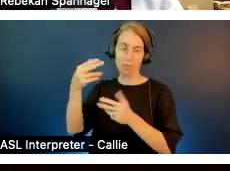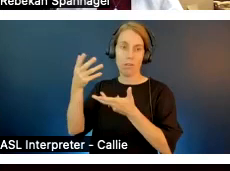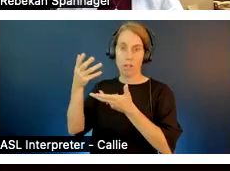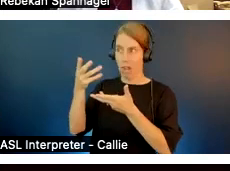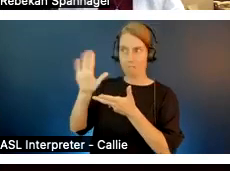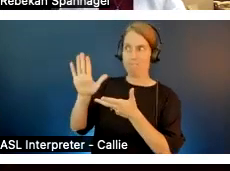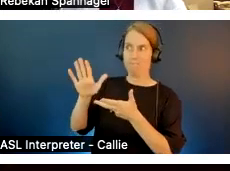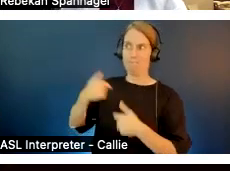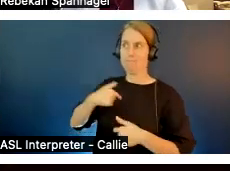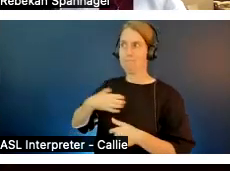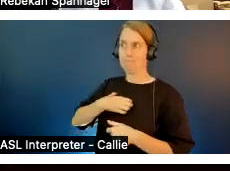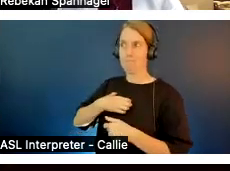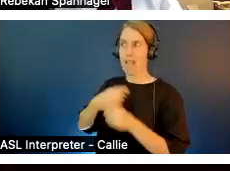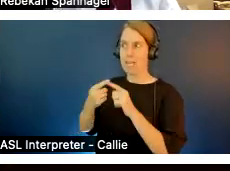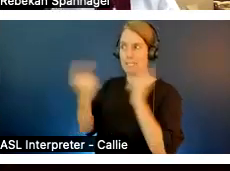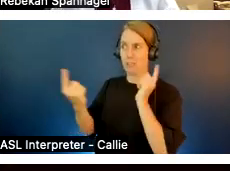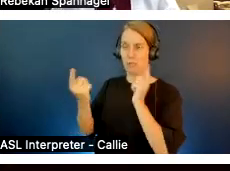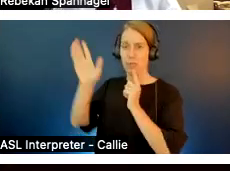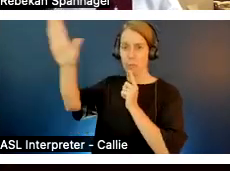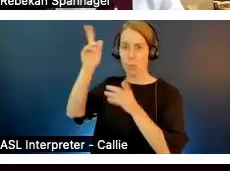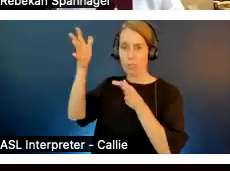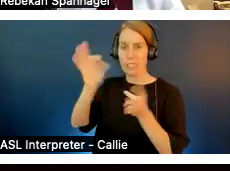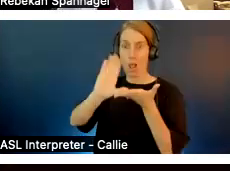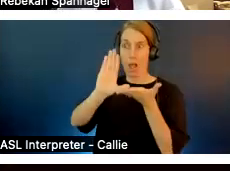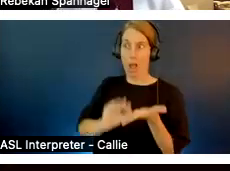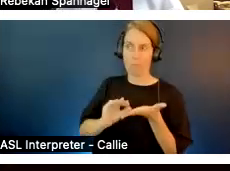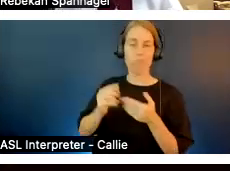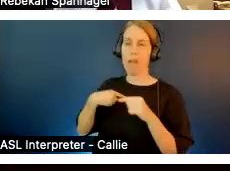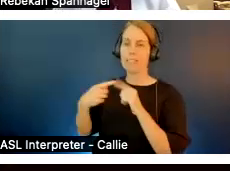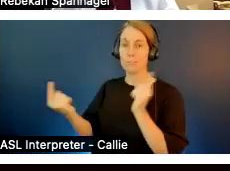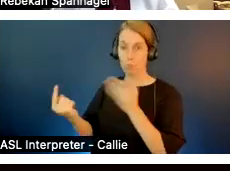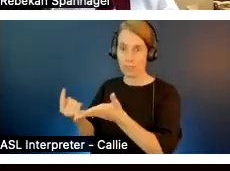a hearing on that decision um so i want to make sure i mentioned that before we moved